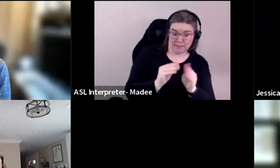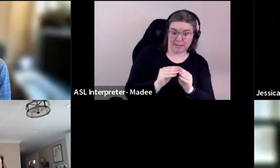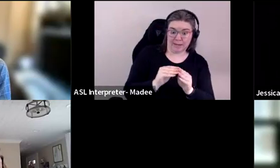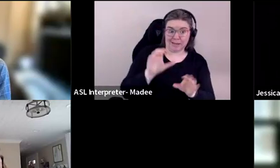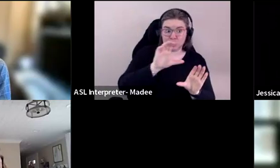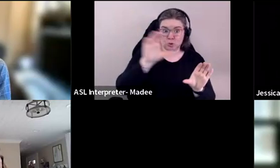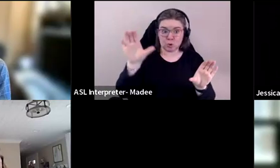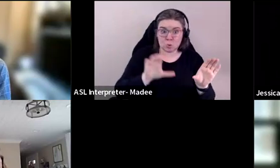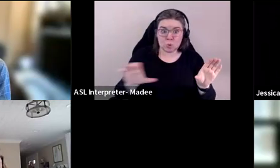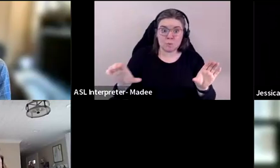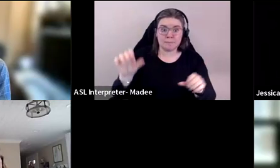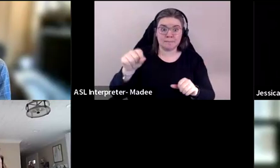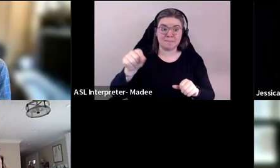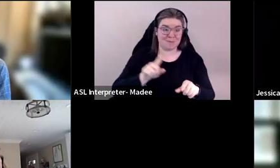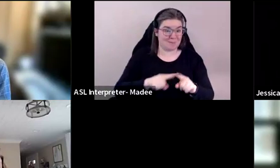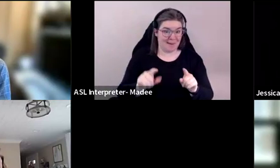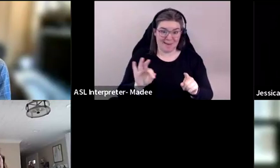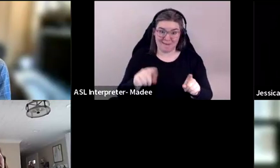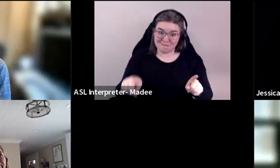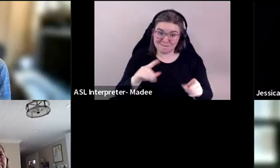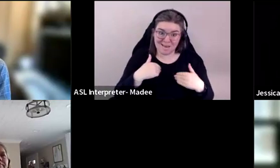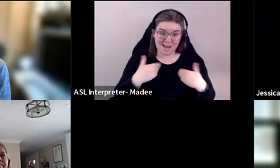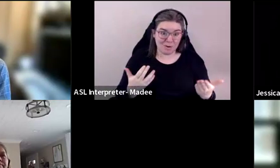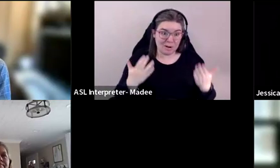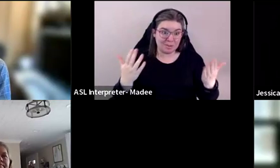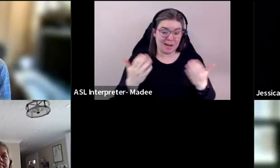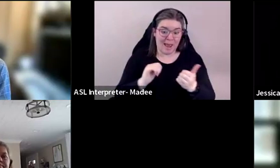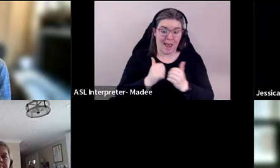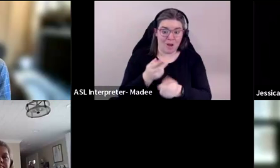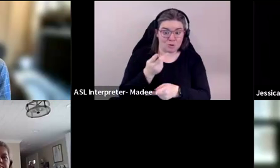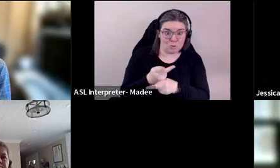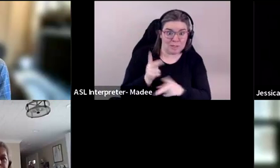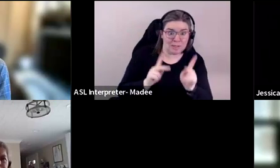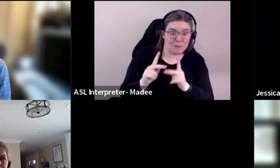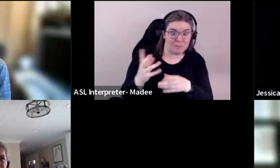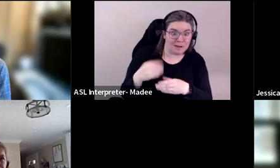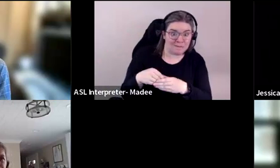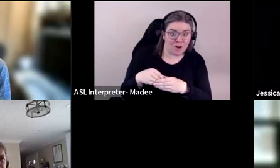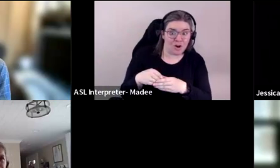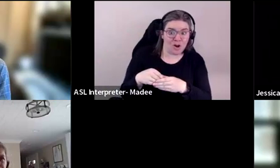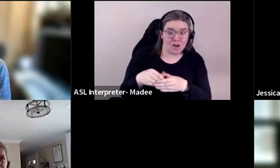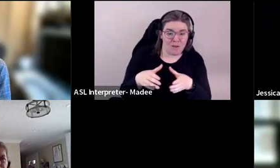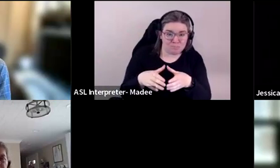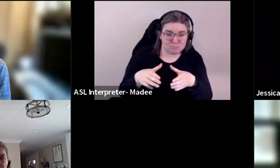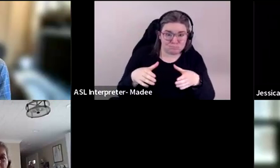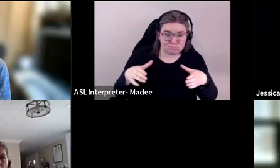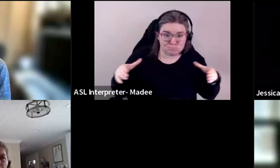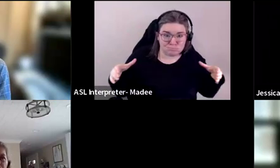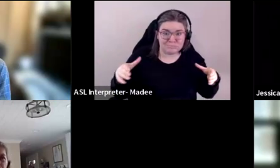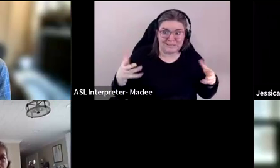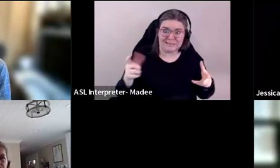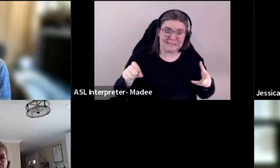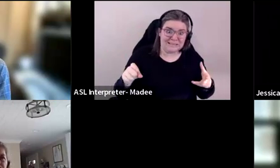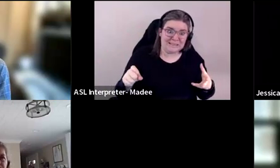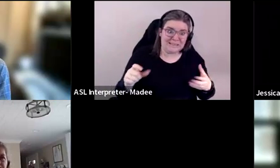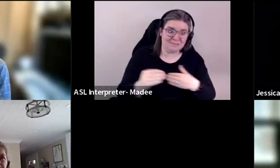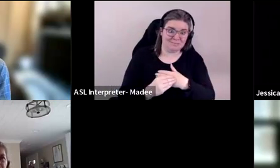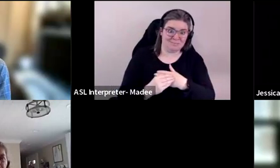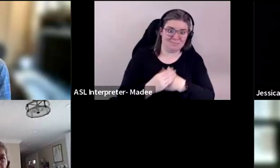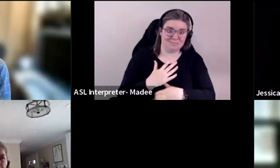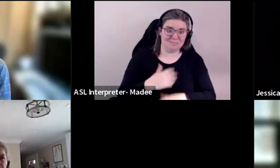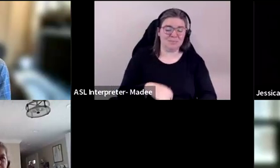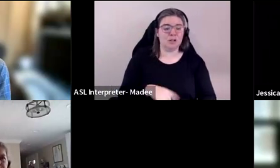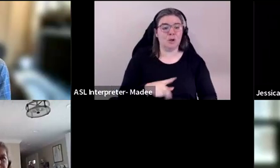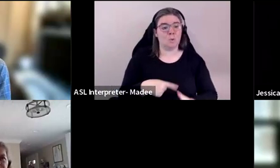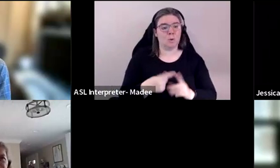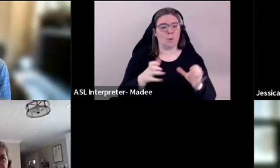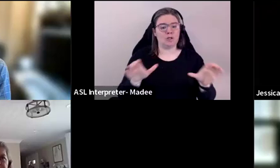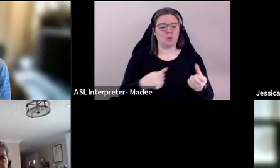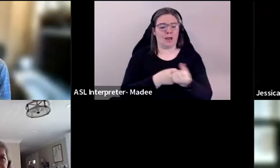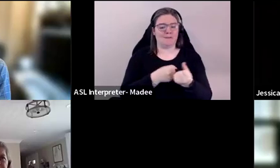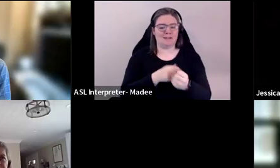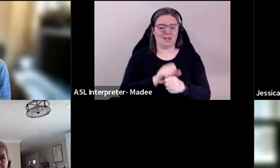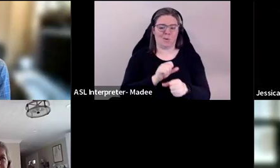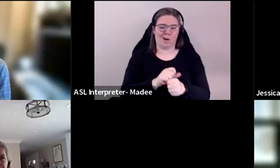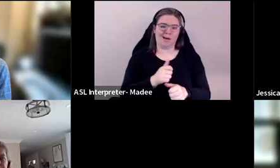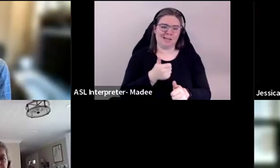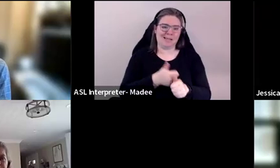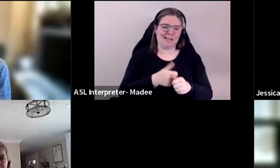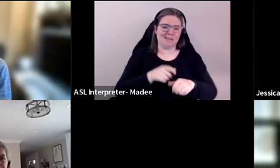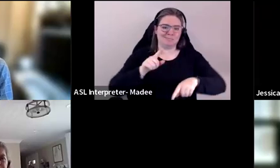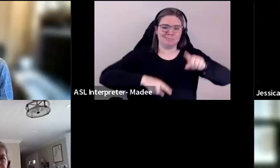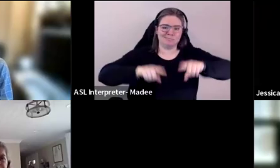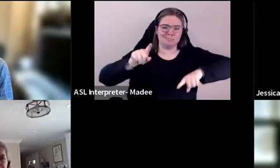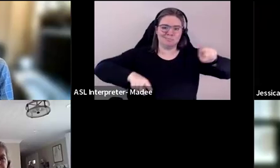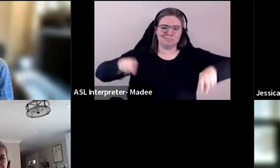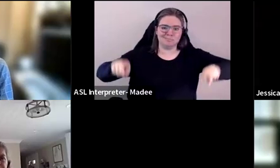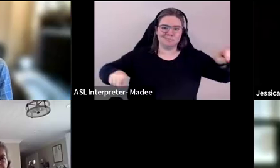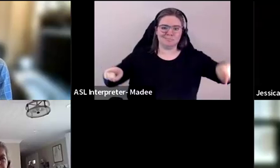Dee Henry they/she Independence Alliance: But if anybody has recommendations for ways to keep people involved, and also, I guess a specific question is, you know, when we want to do advocacy work, everyone has their own way of doing it, you know, and everyone has their own knowledge coming into it.